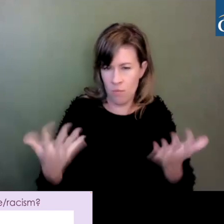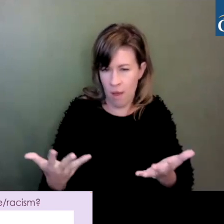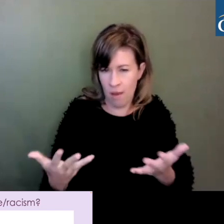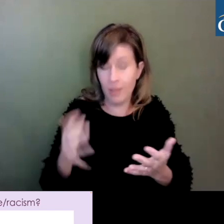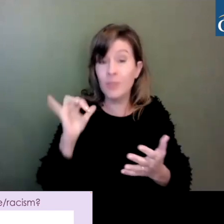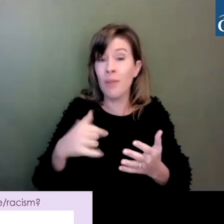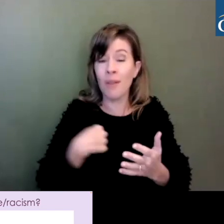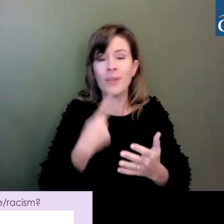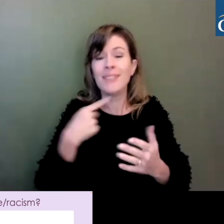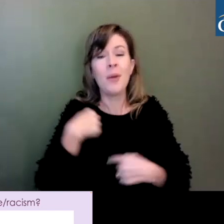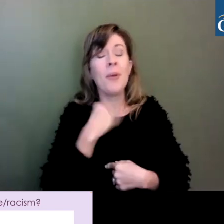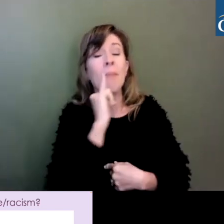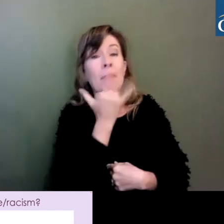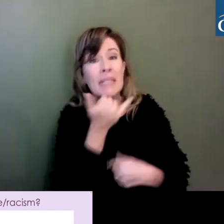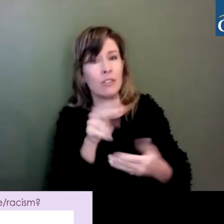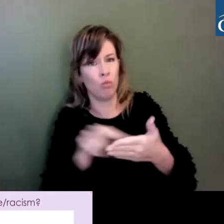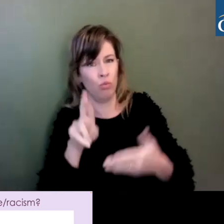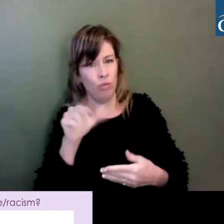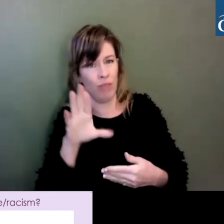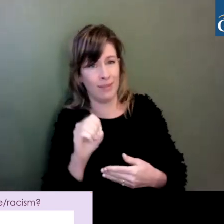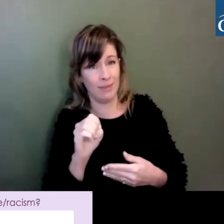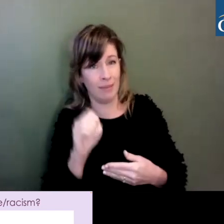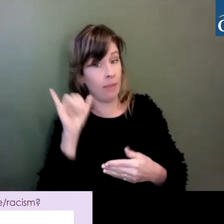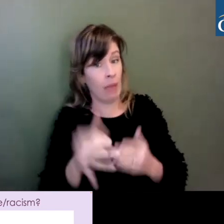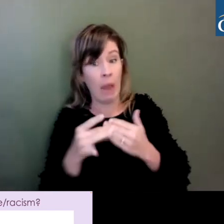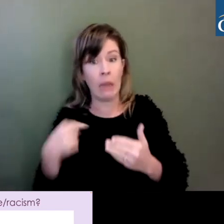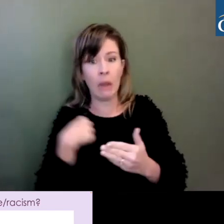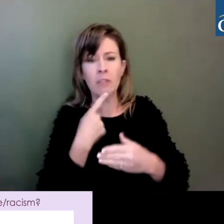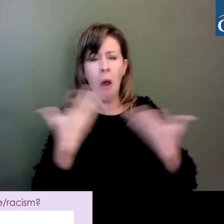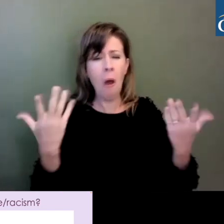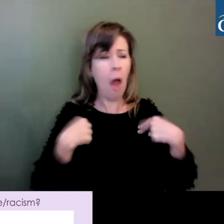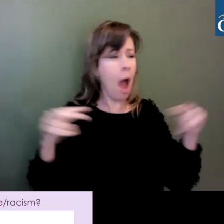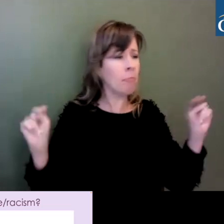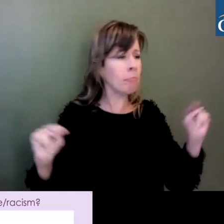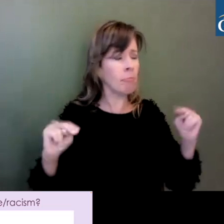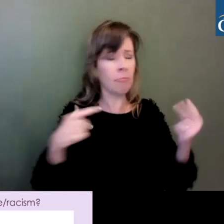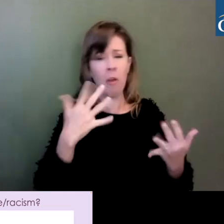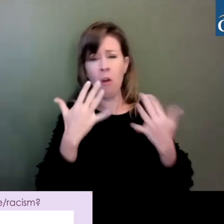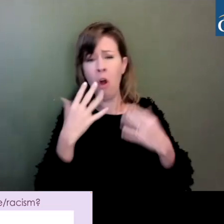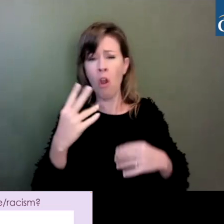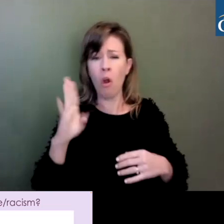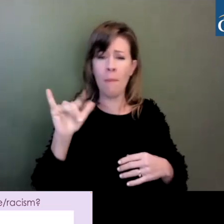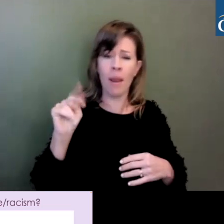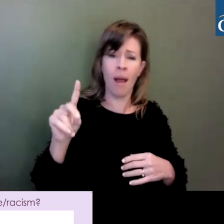colorblind scientific racism and I'll talk about that as well. And the last case I'm thinking about is just